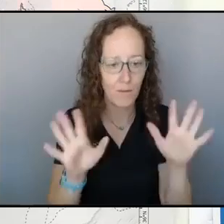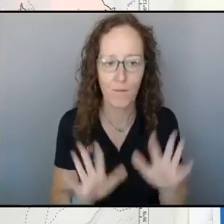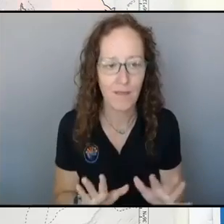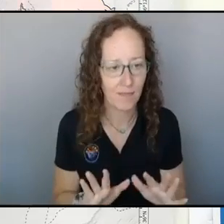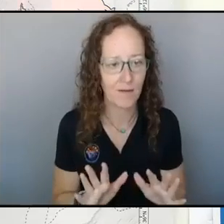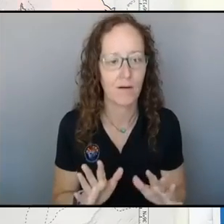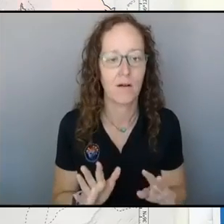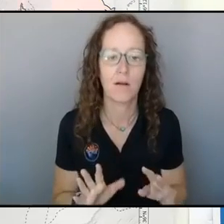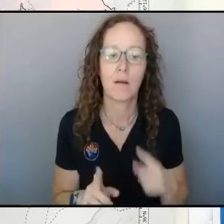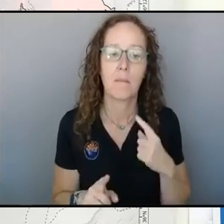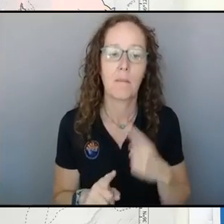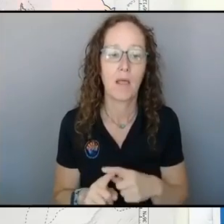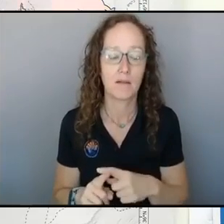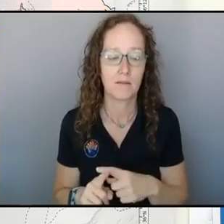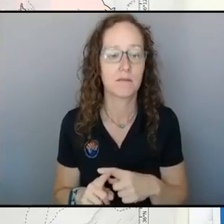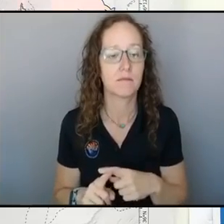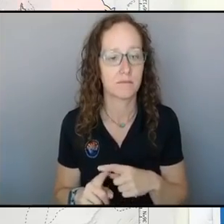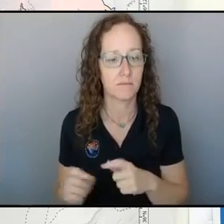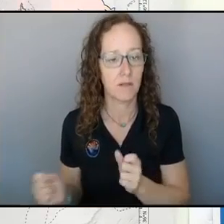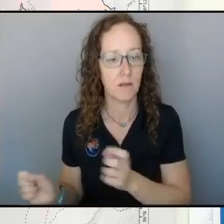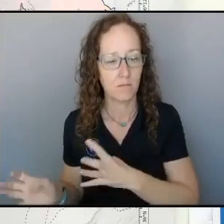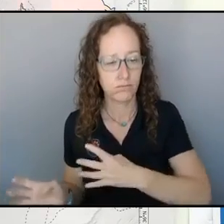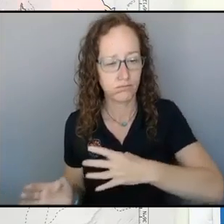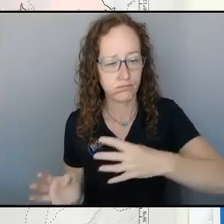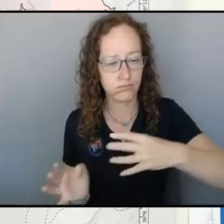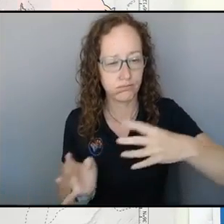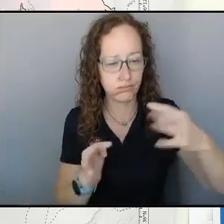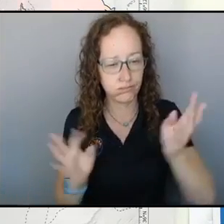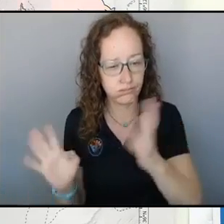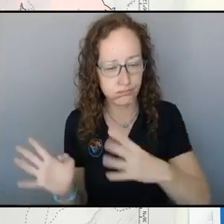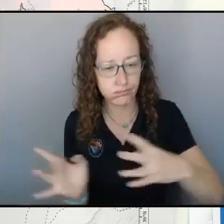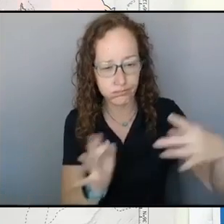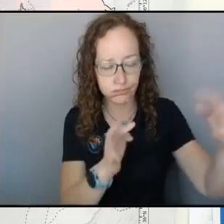west sort of nature to them. As we get into Thursday and